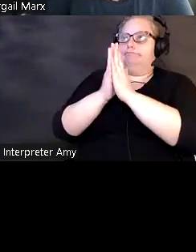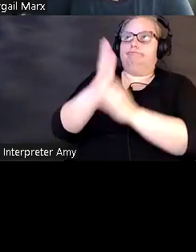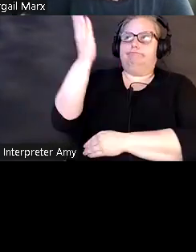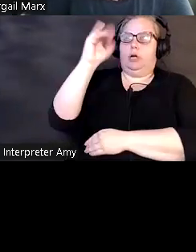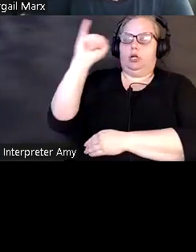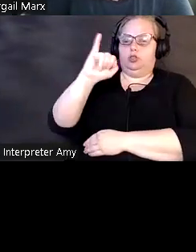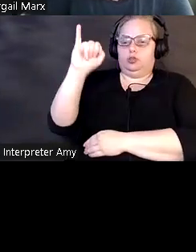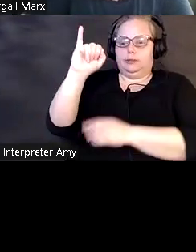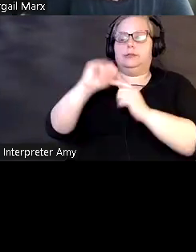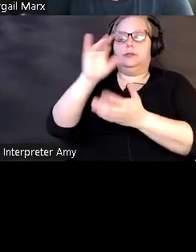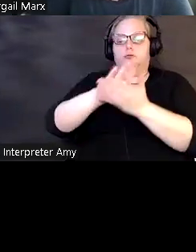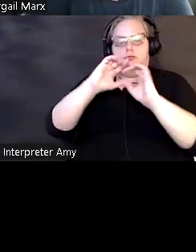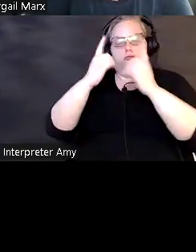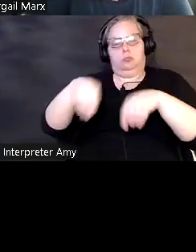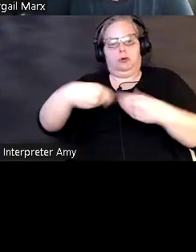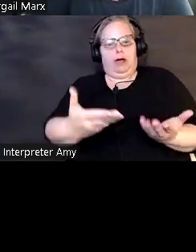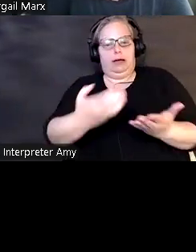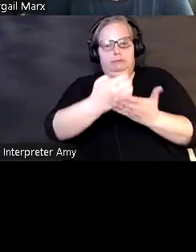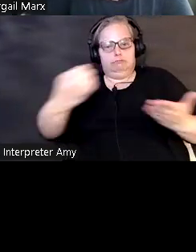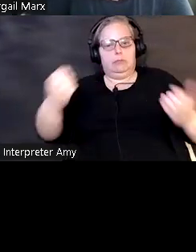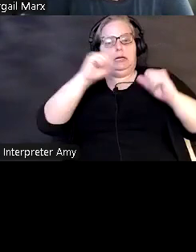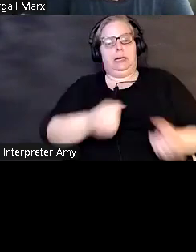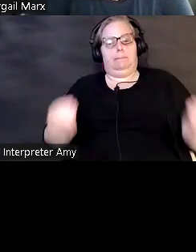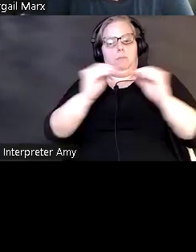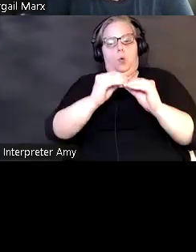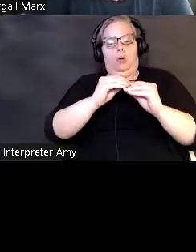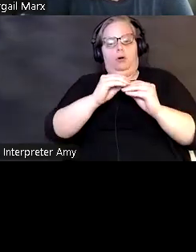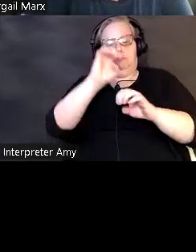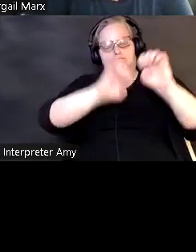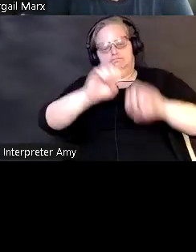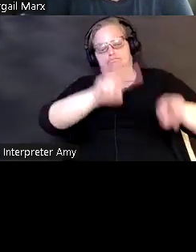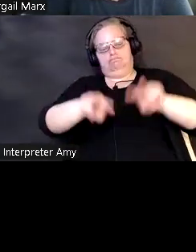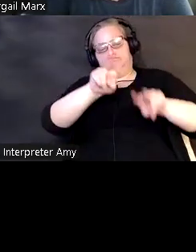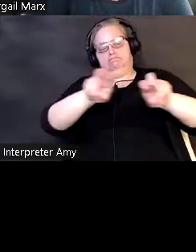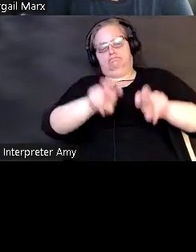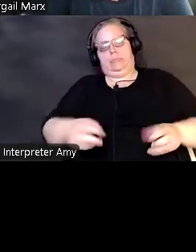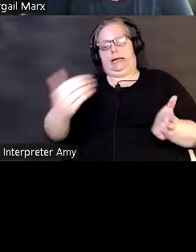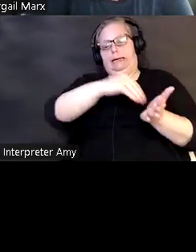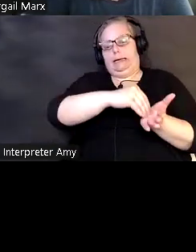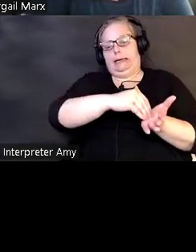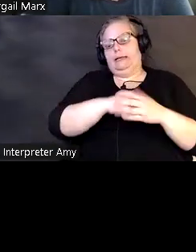you certainly could do more of that evaluation piece, again, just like Abby said, maybe not that